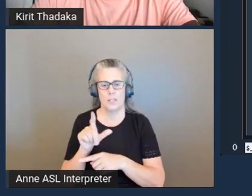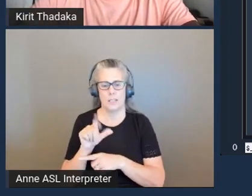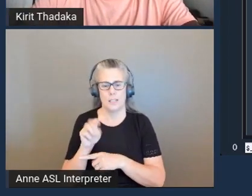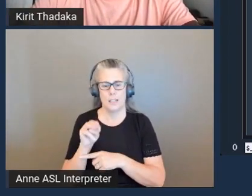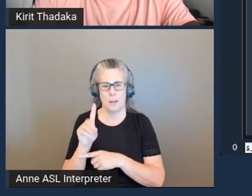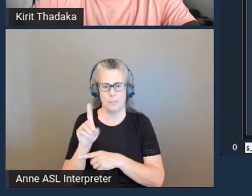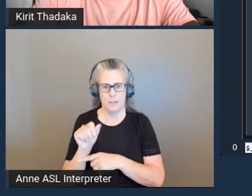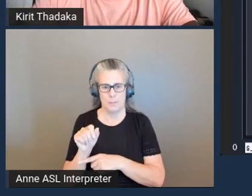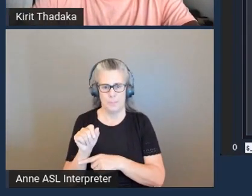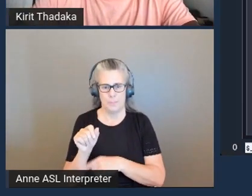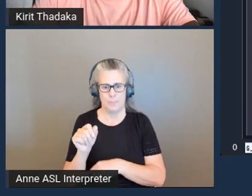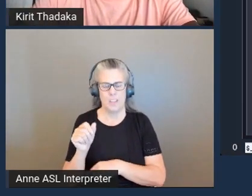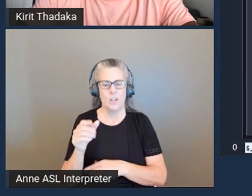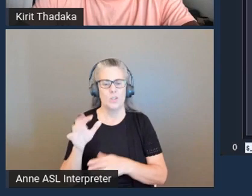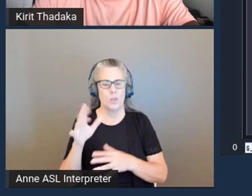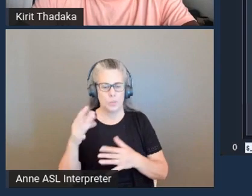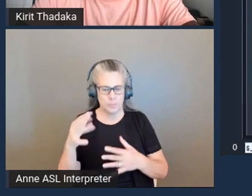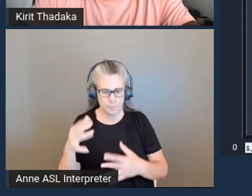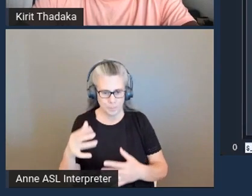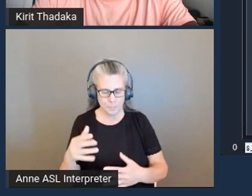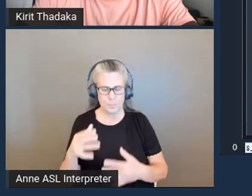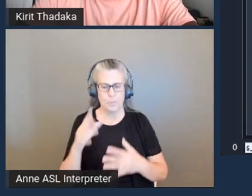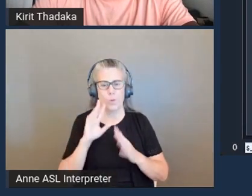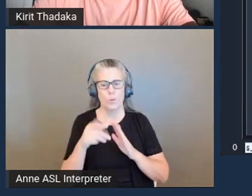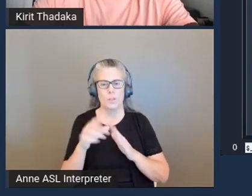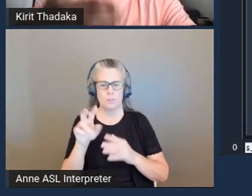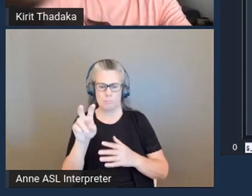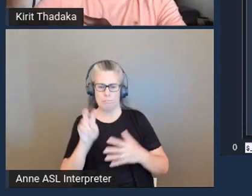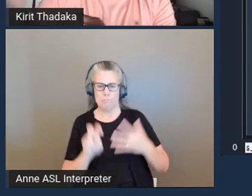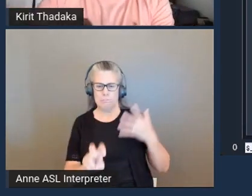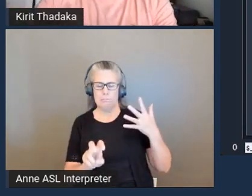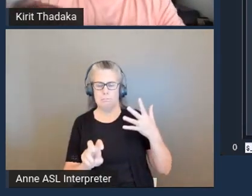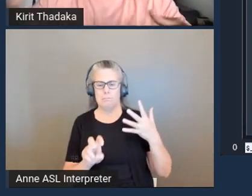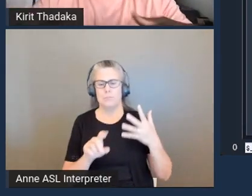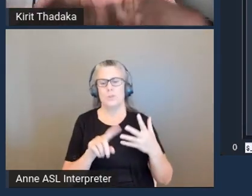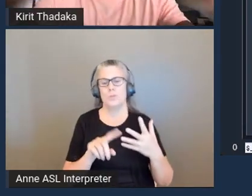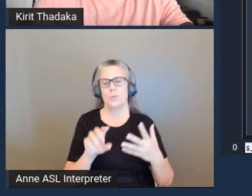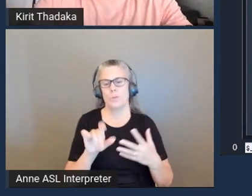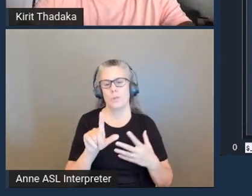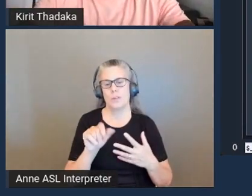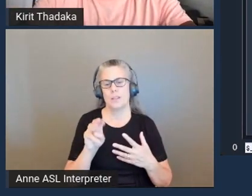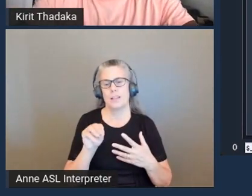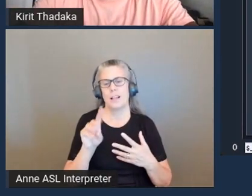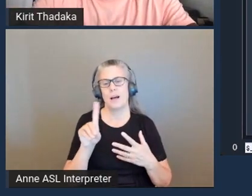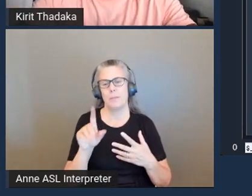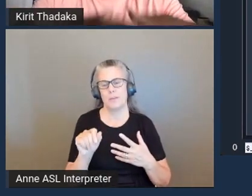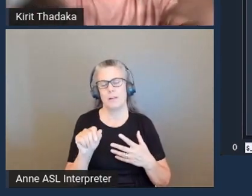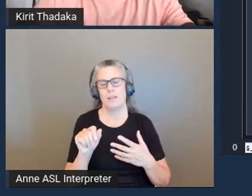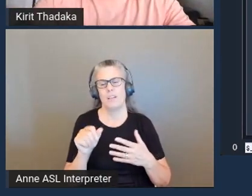to the specific Lambda step-related code. What's happening before this is some basic setup,